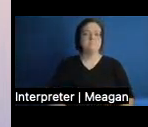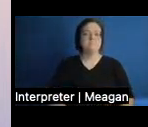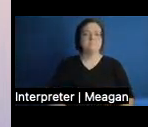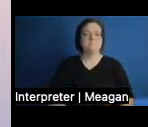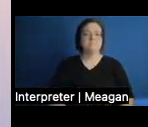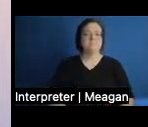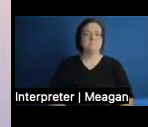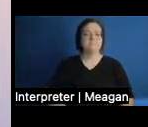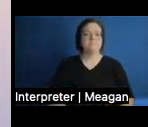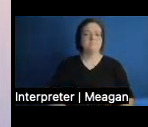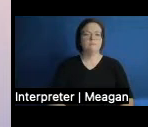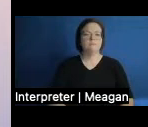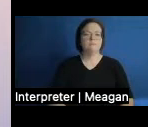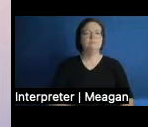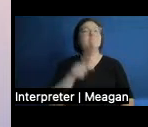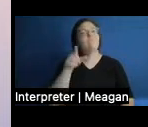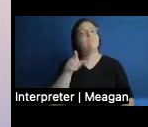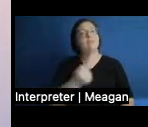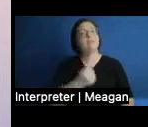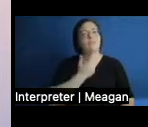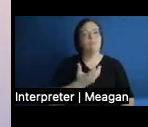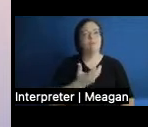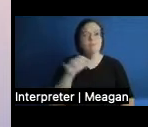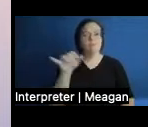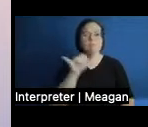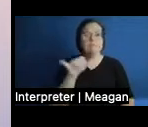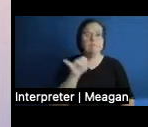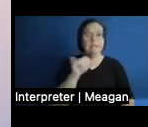And this was a poem that in the same way of Jenny Johnson's before